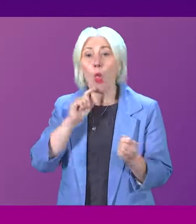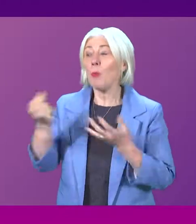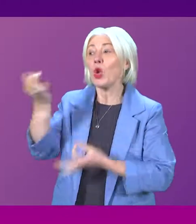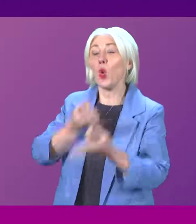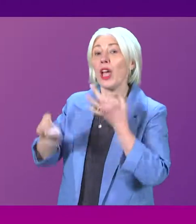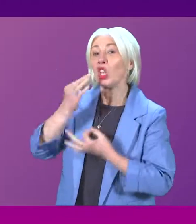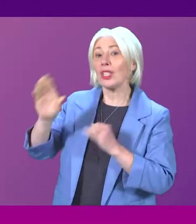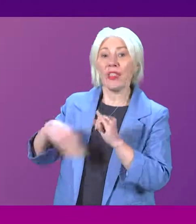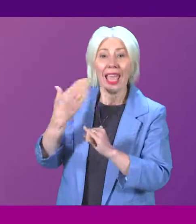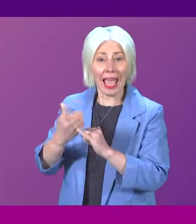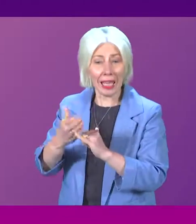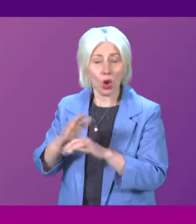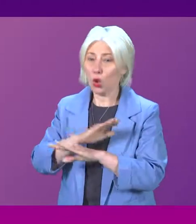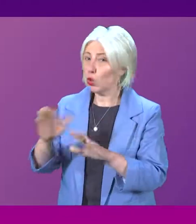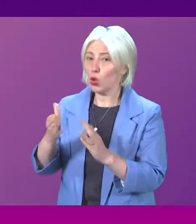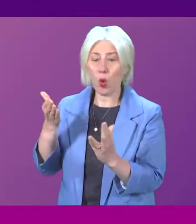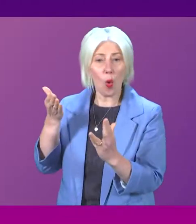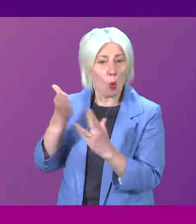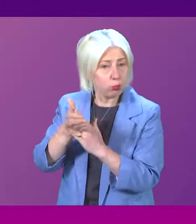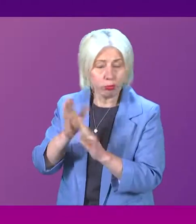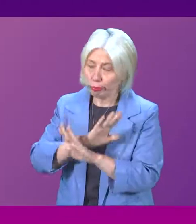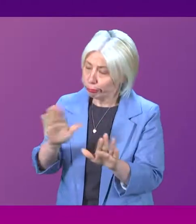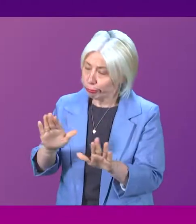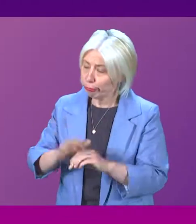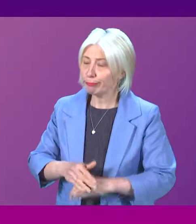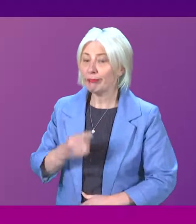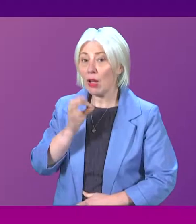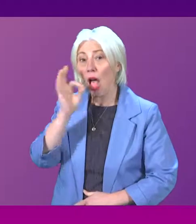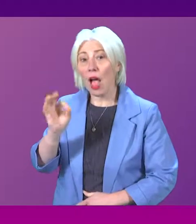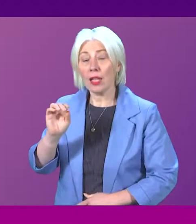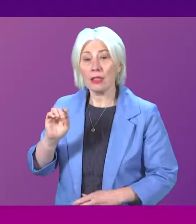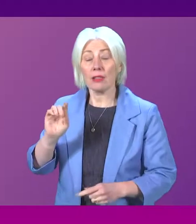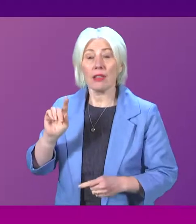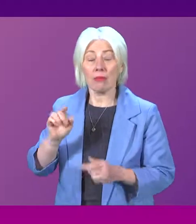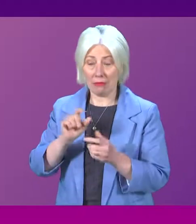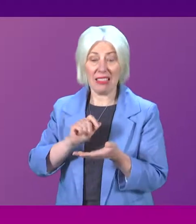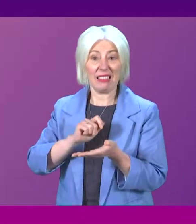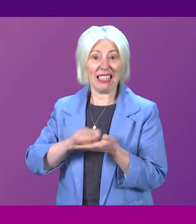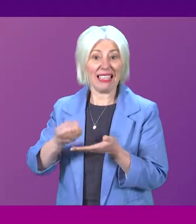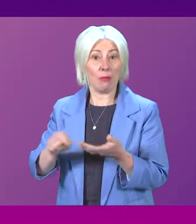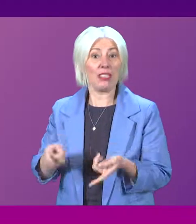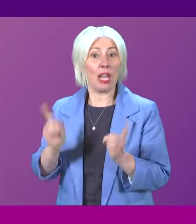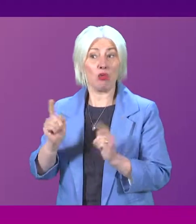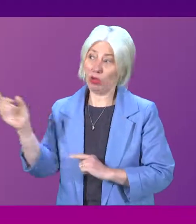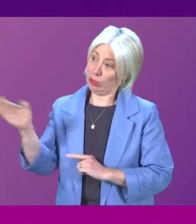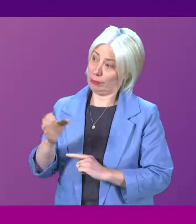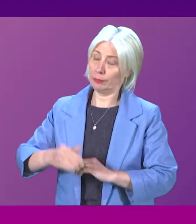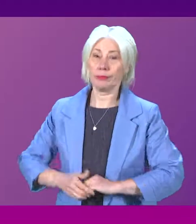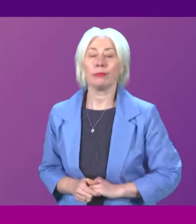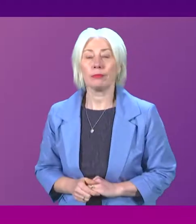be no interventions or interruptions.